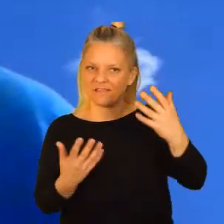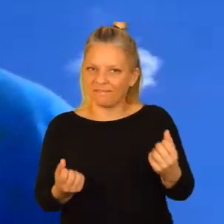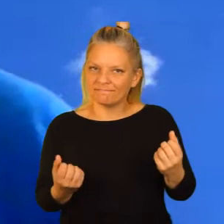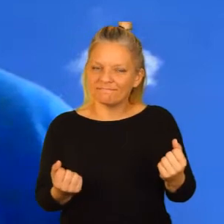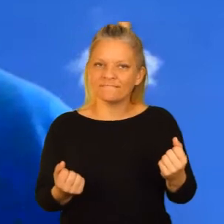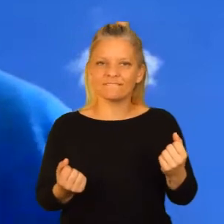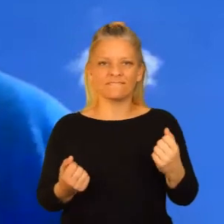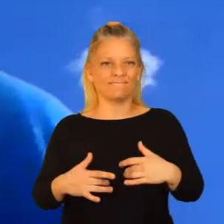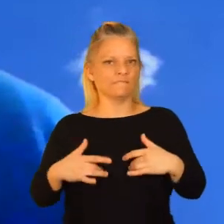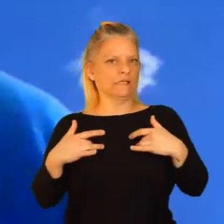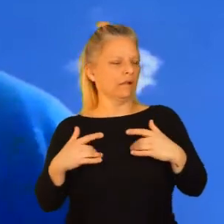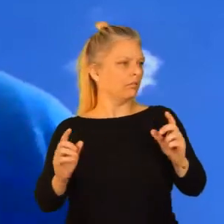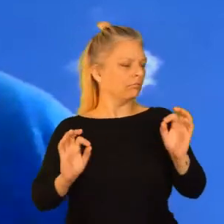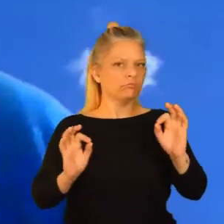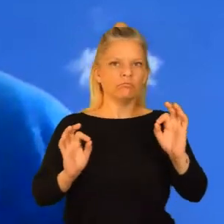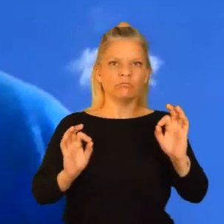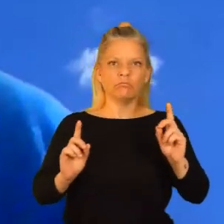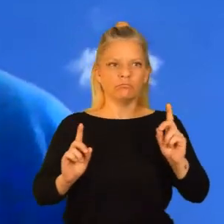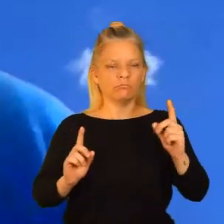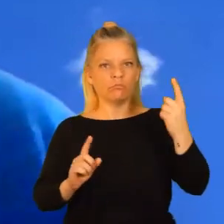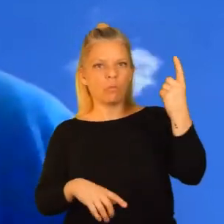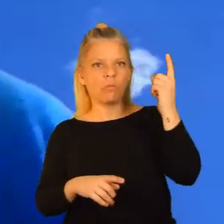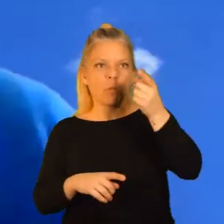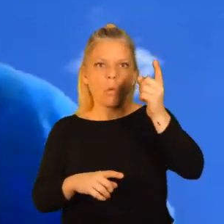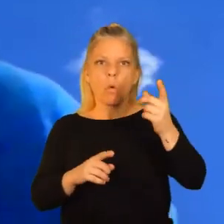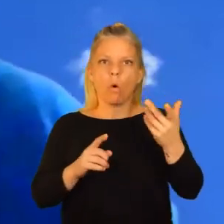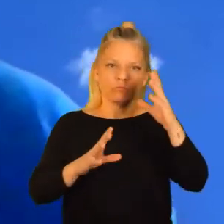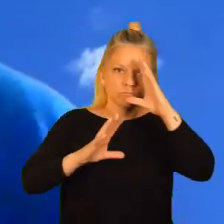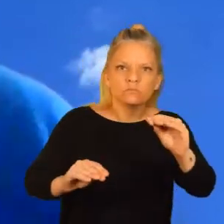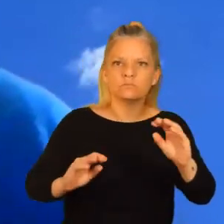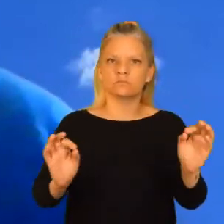Yeah yeah I can go along with that one as well has been my experience. I'll talk about anything